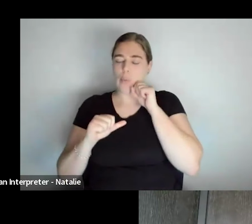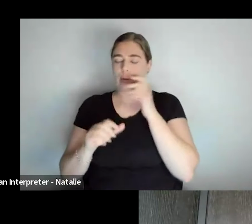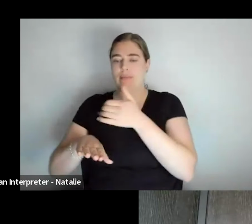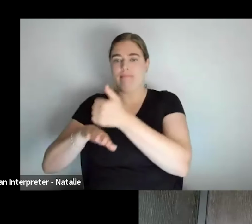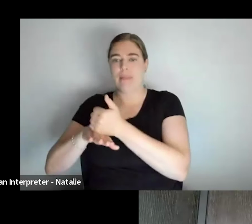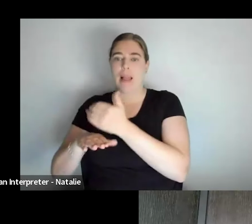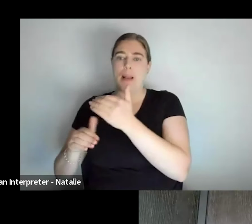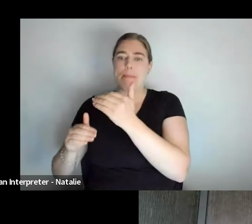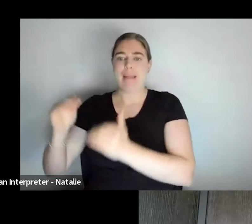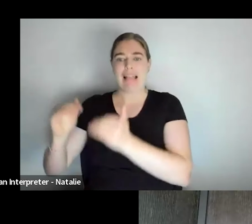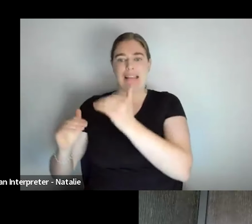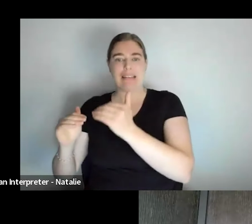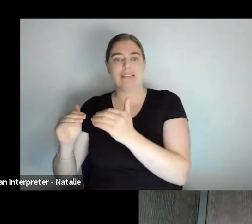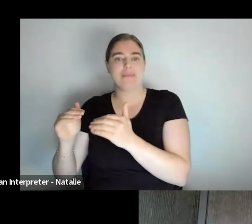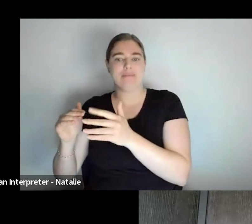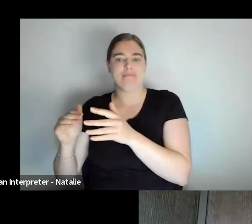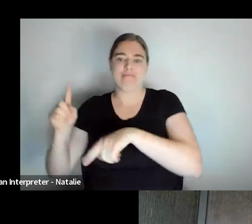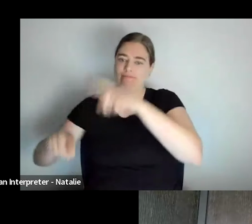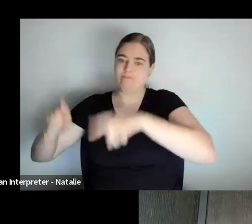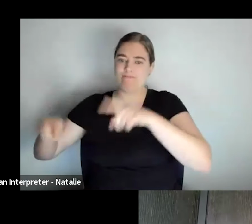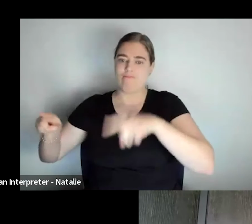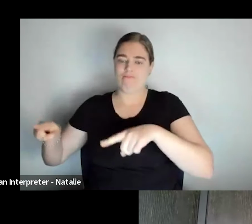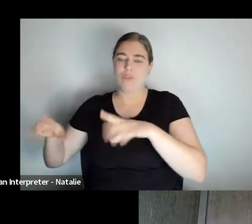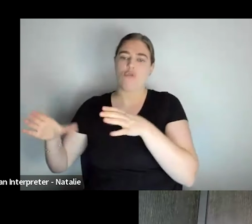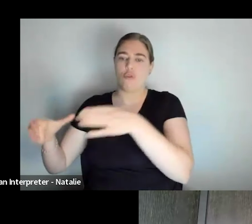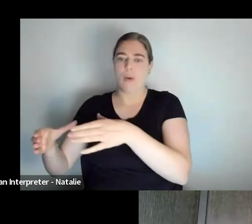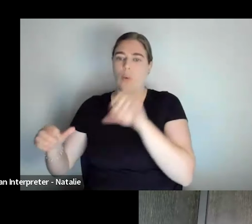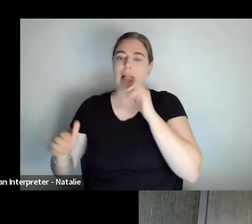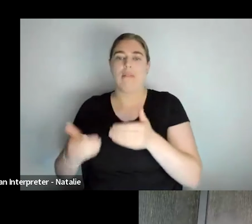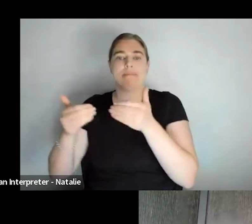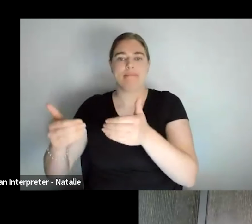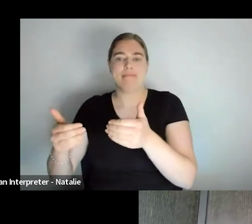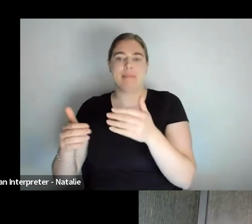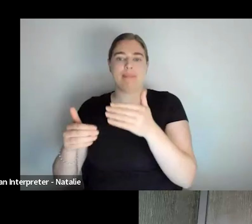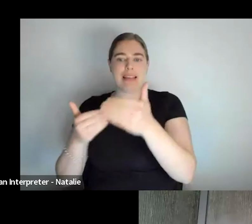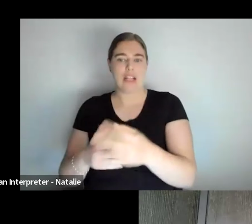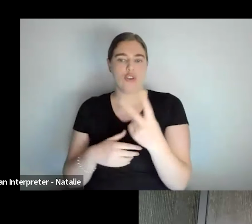will progress to the next stage. By that we mean that applications from different kinds and scales